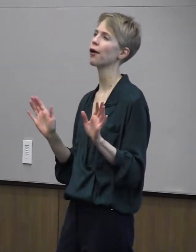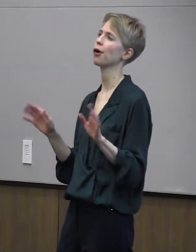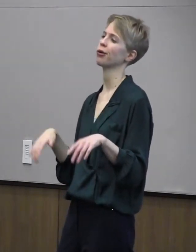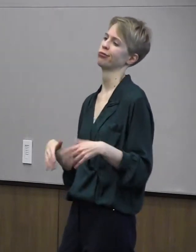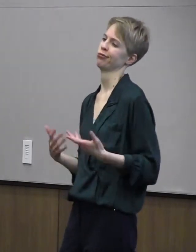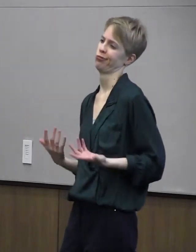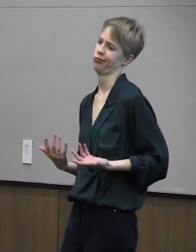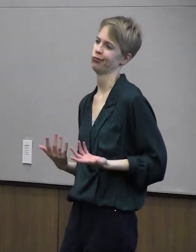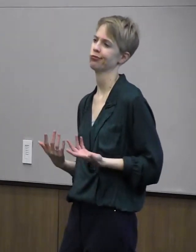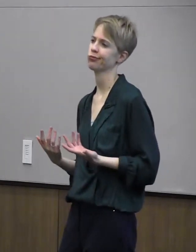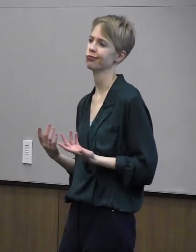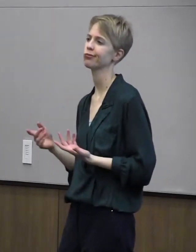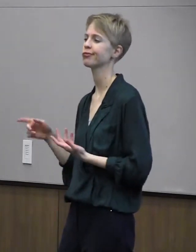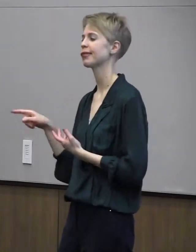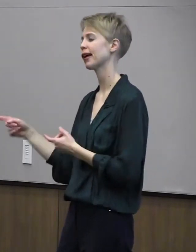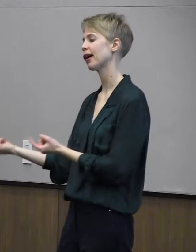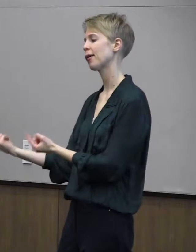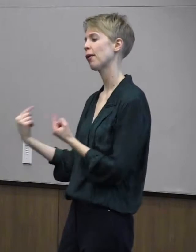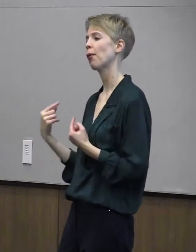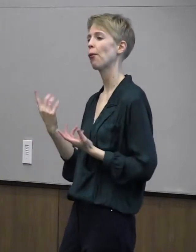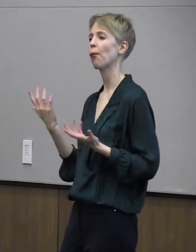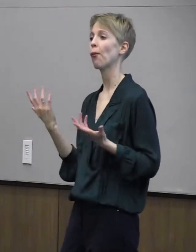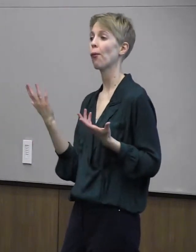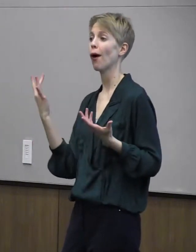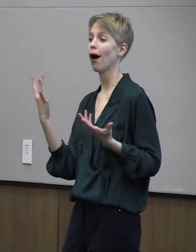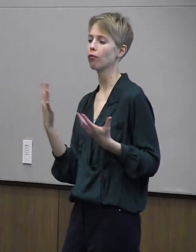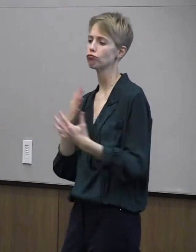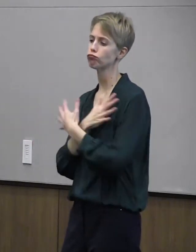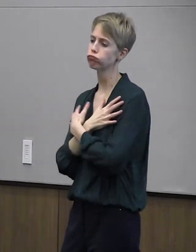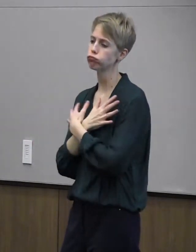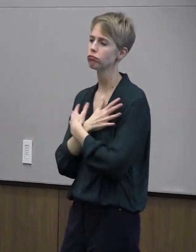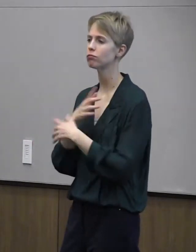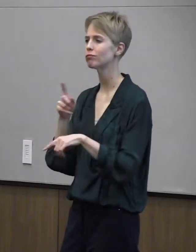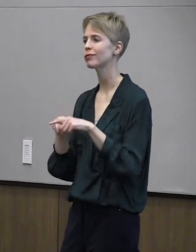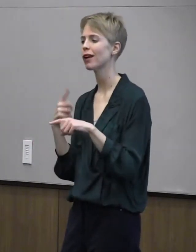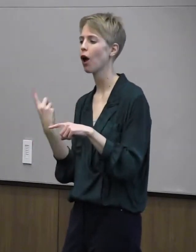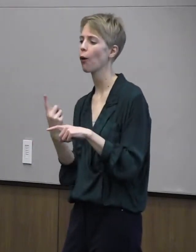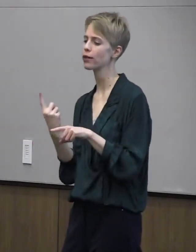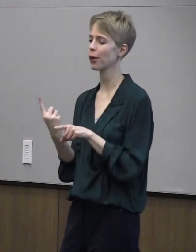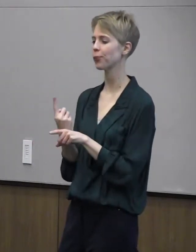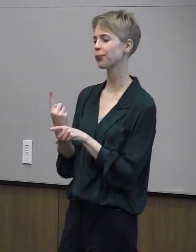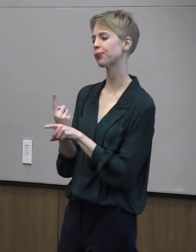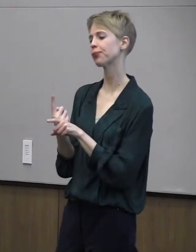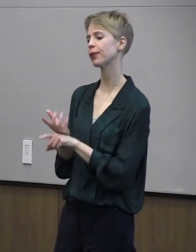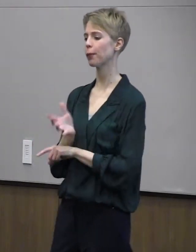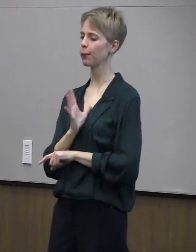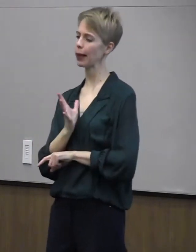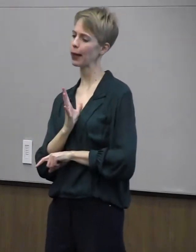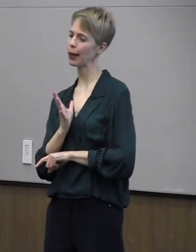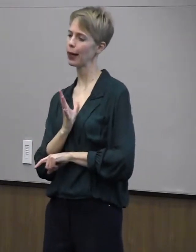comes home to relax. A chap can't always be on his best behavior. If a man can't